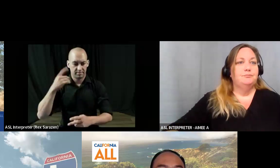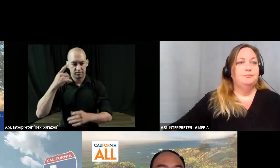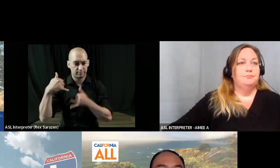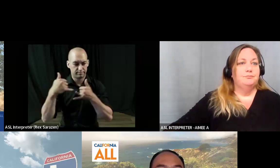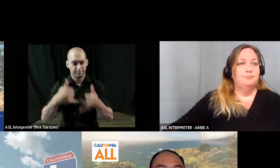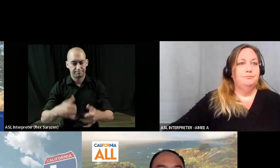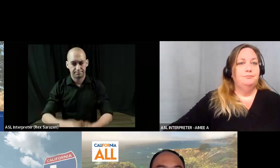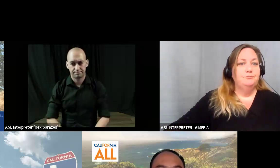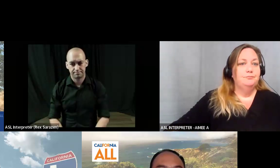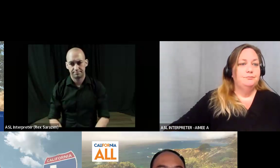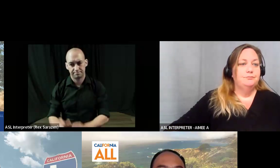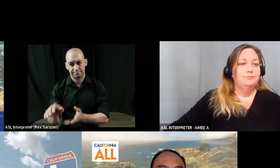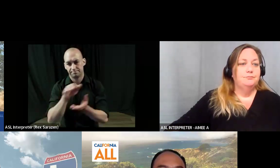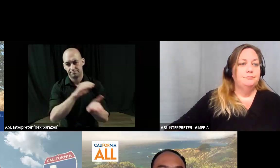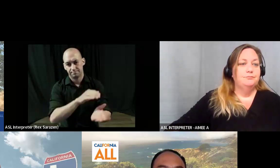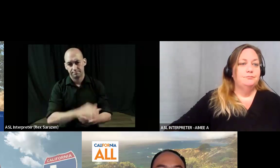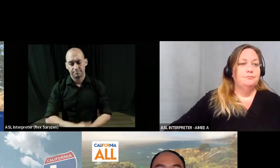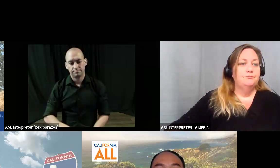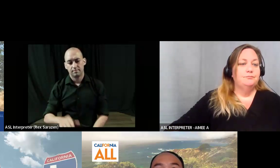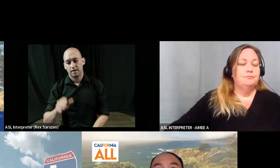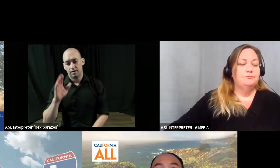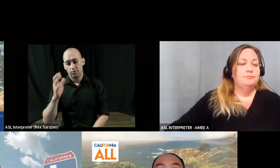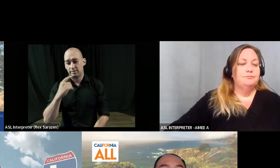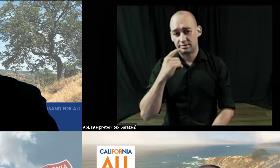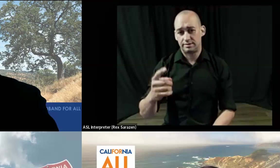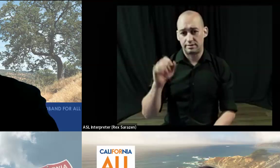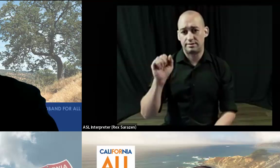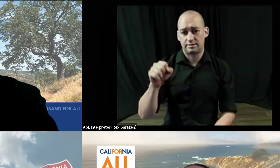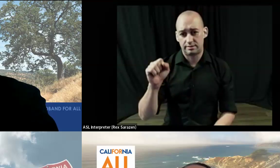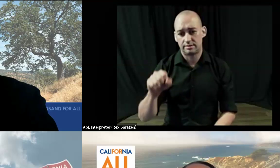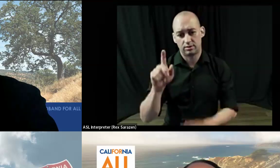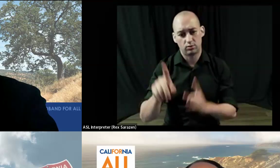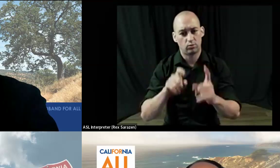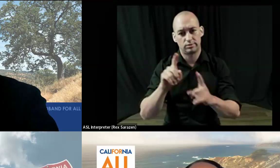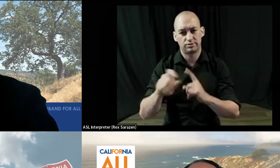Scott, can I also just say that? Yeah. So the questionnaire was one avenue to get feedback